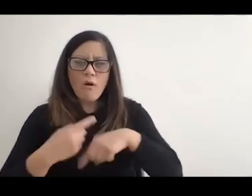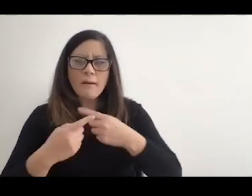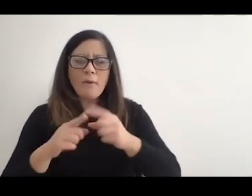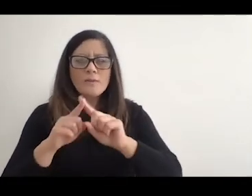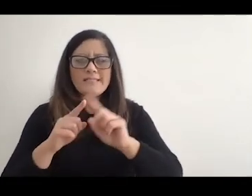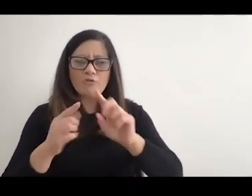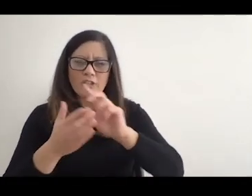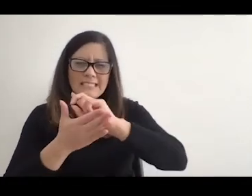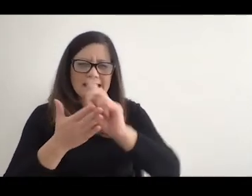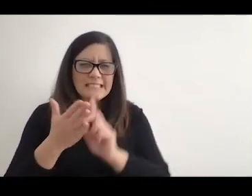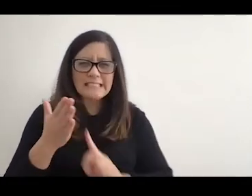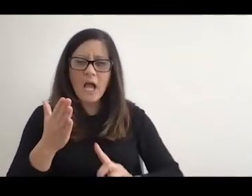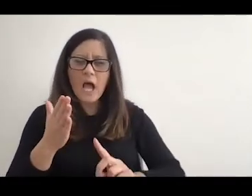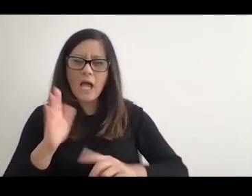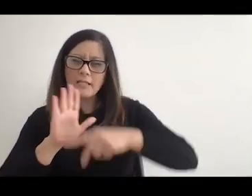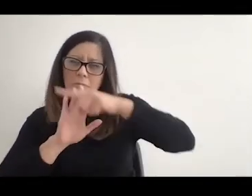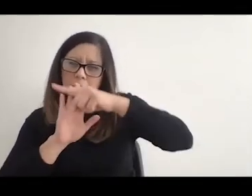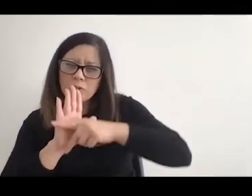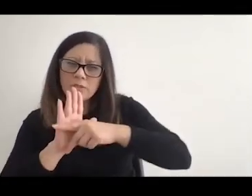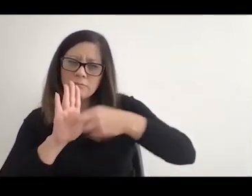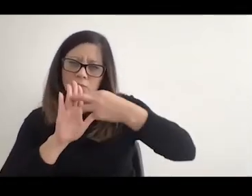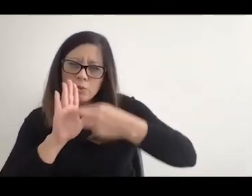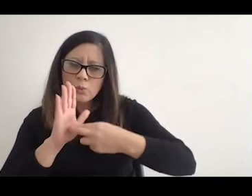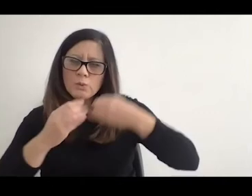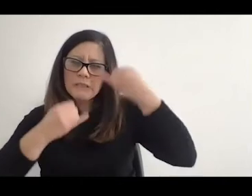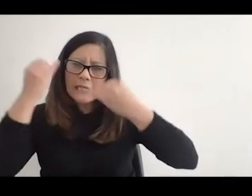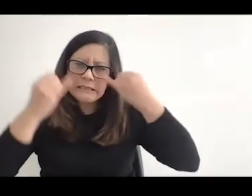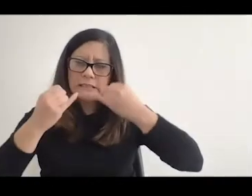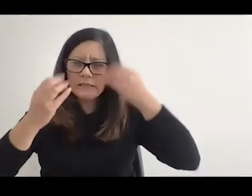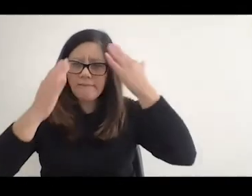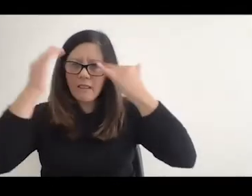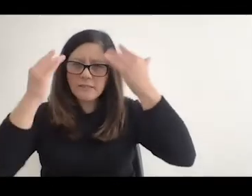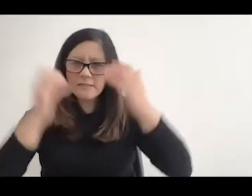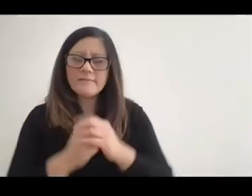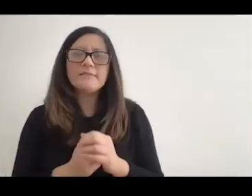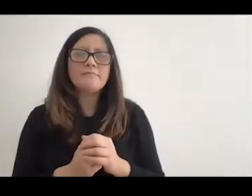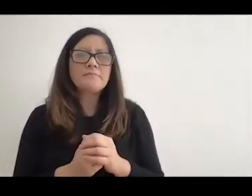enhance dressing with disabilities. I think that's important to know.